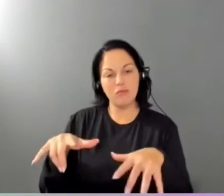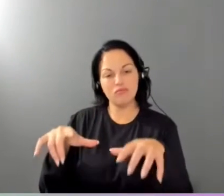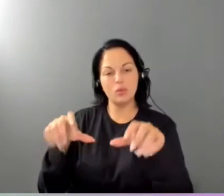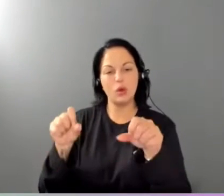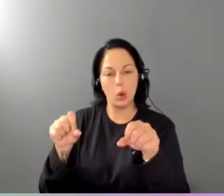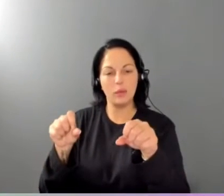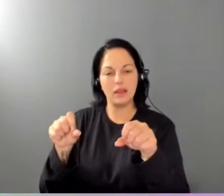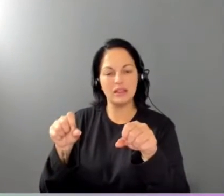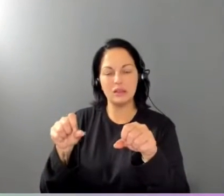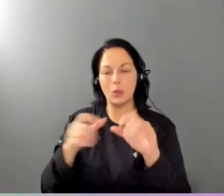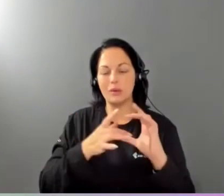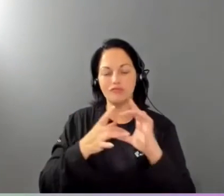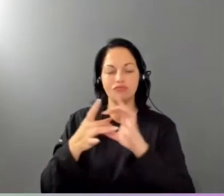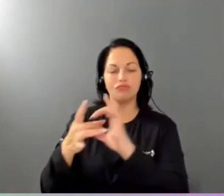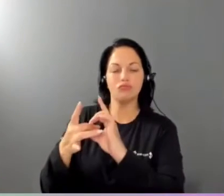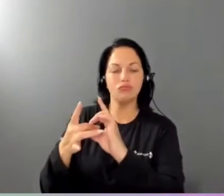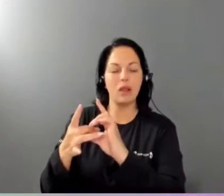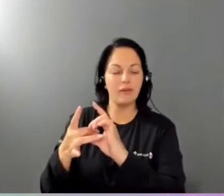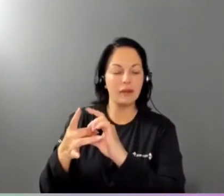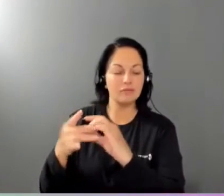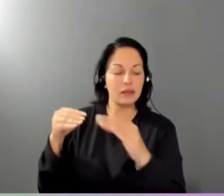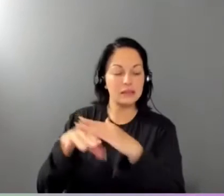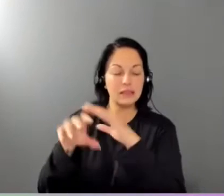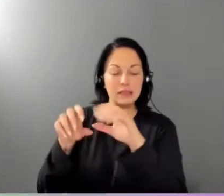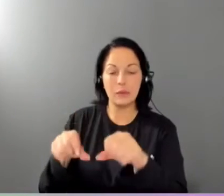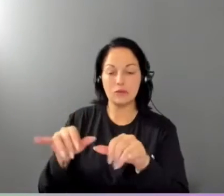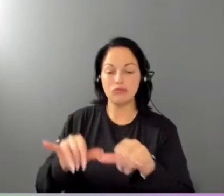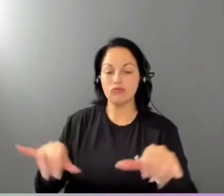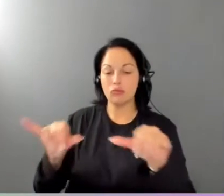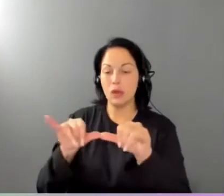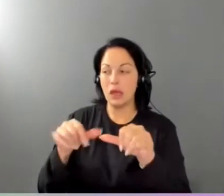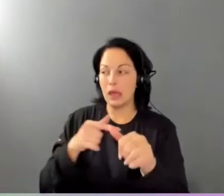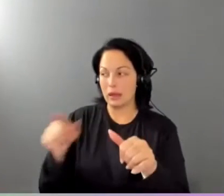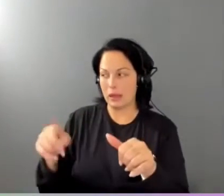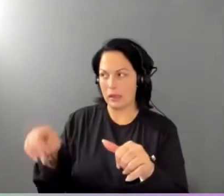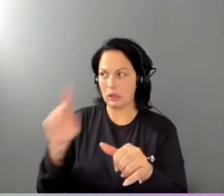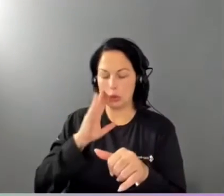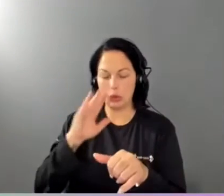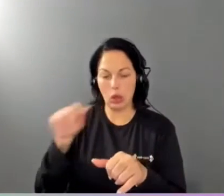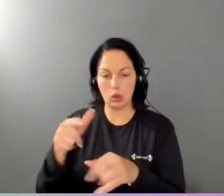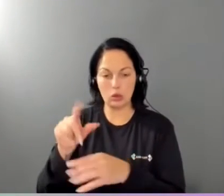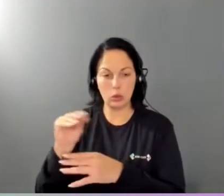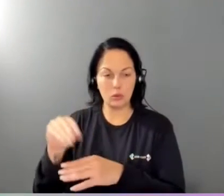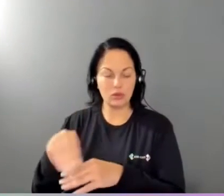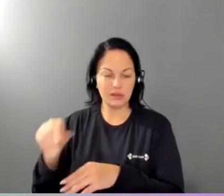states, line based, and they knew that 80% of their procurements were referencing relevant